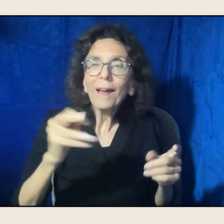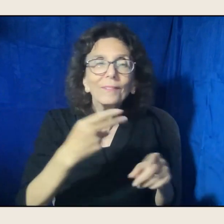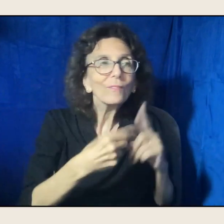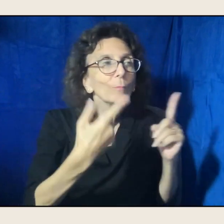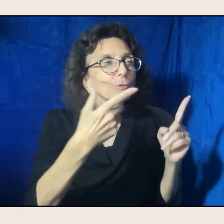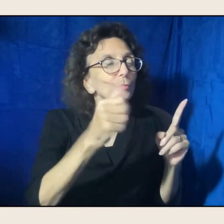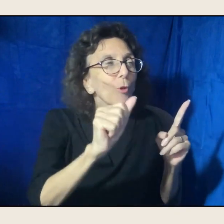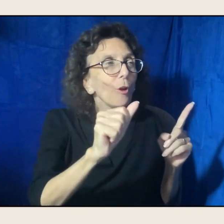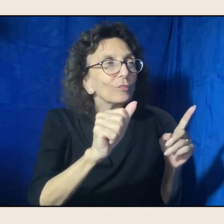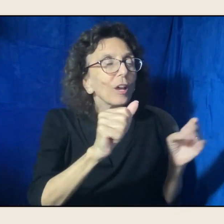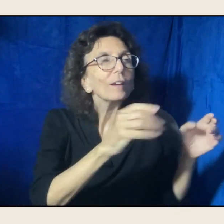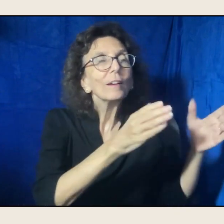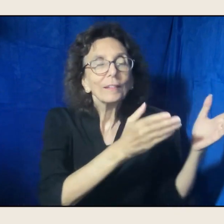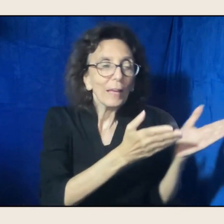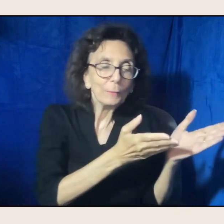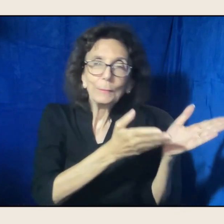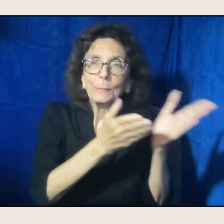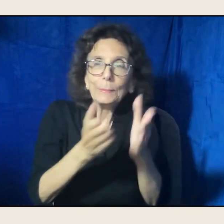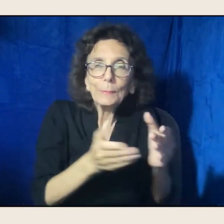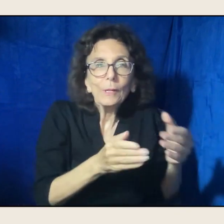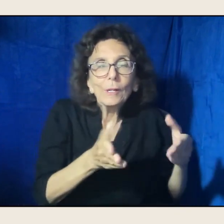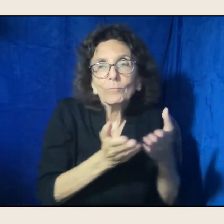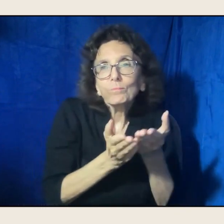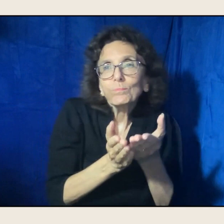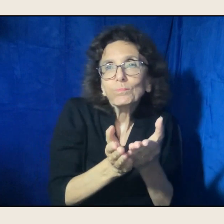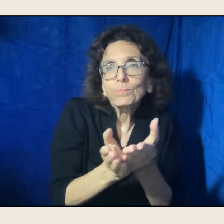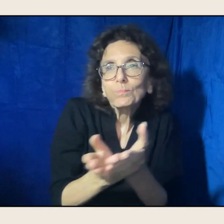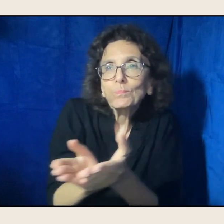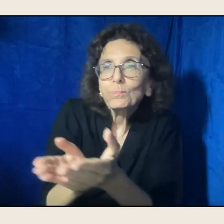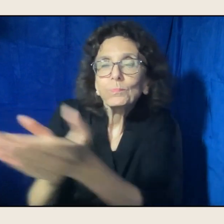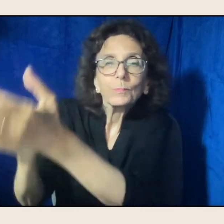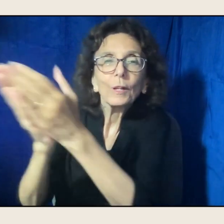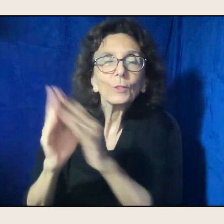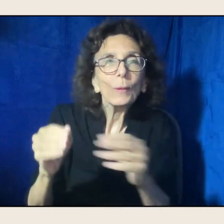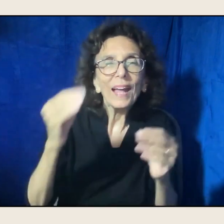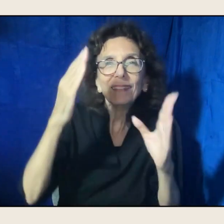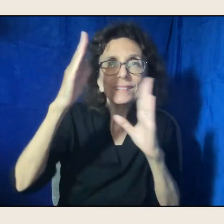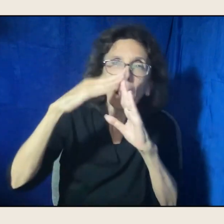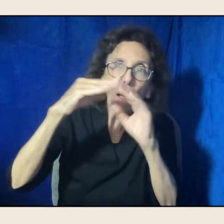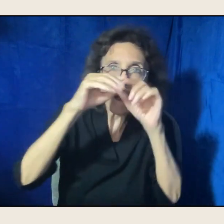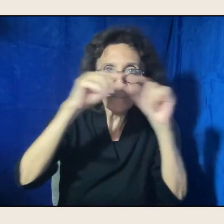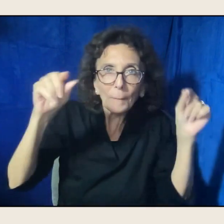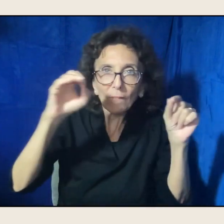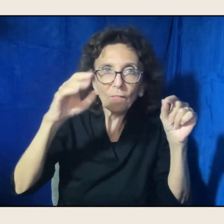so it's like that narrow little strip at the very top of the state, and so there's a little canal that was meant to go through.